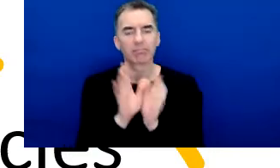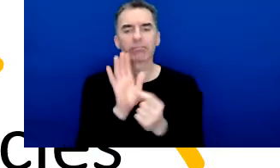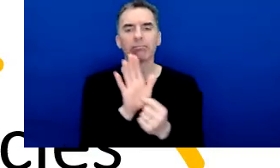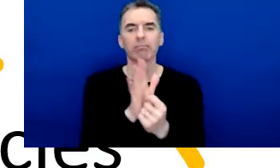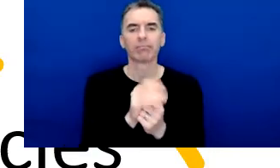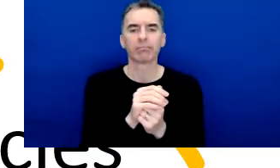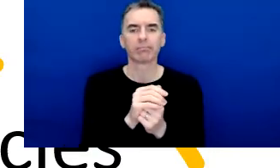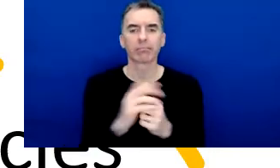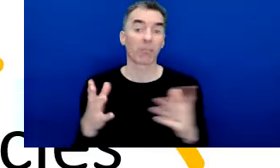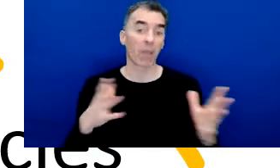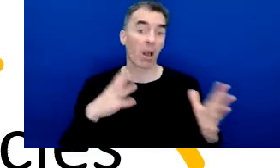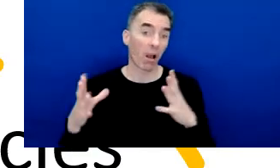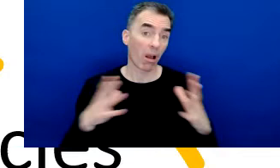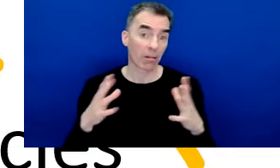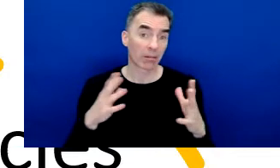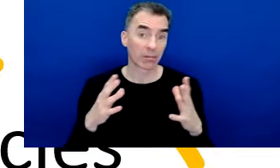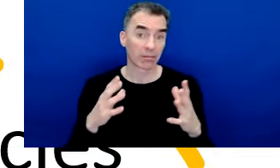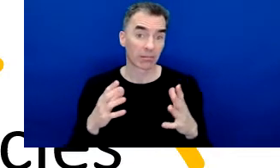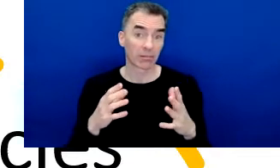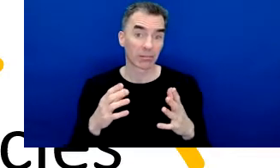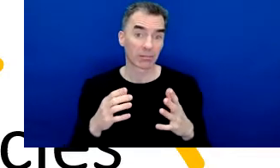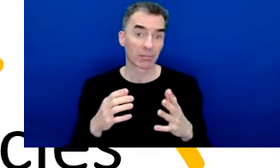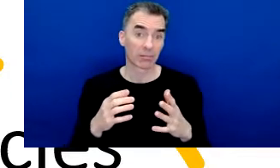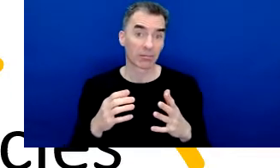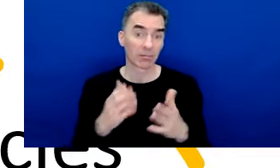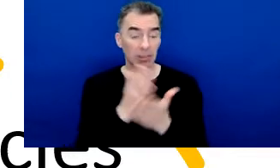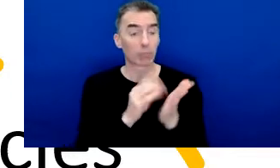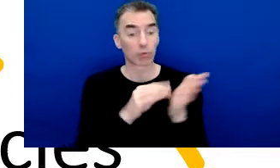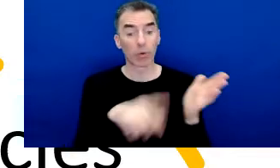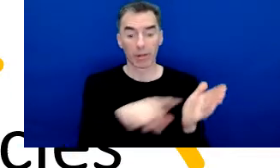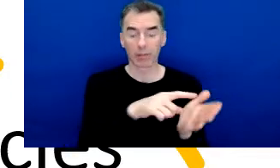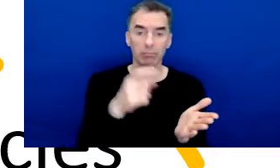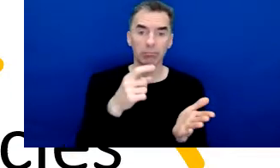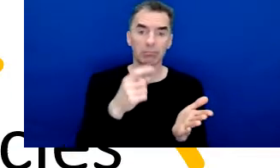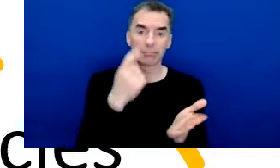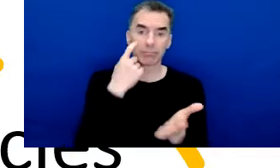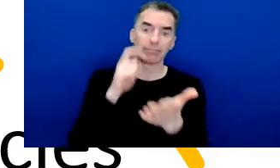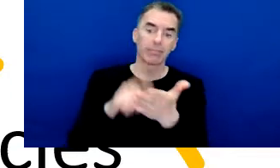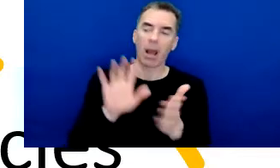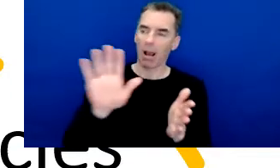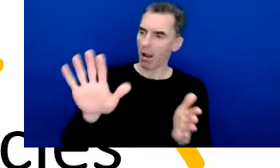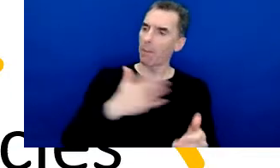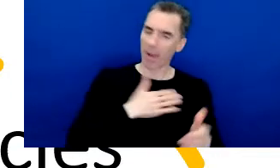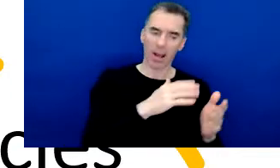the holidays that some of our students recognize because of their culture that we don't recognize